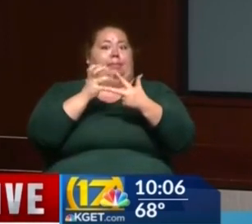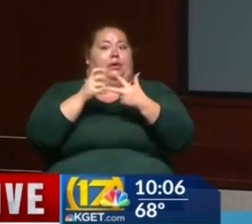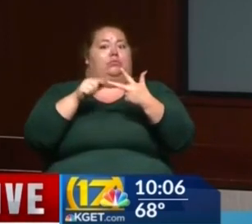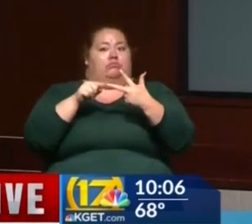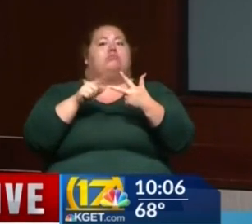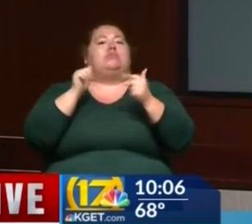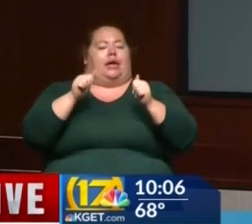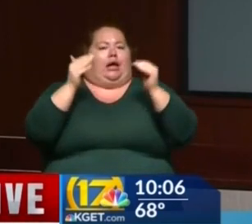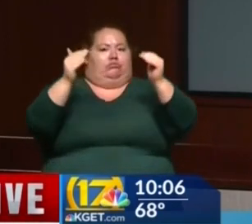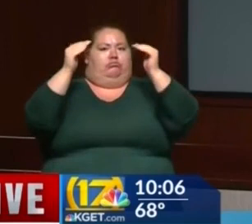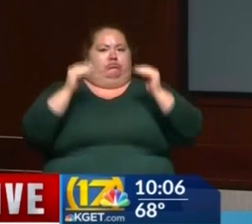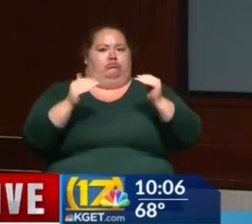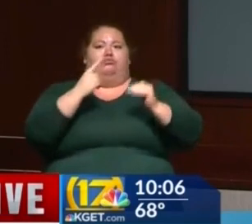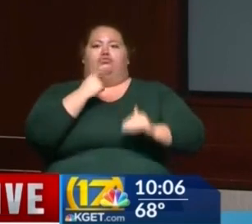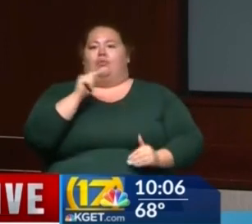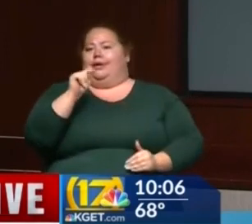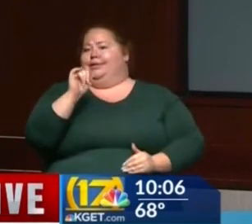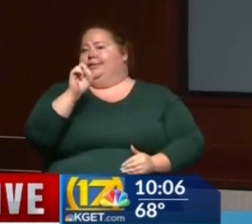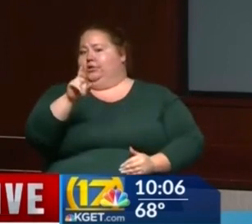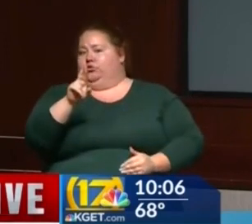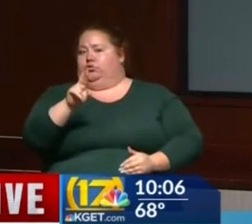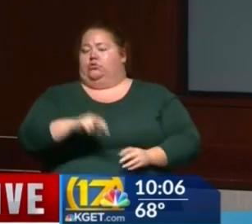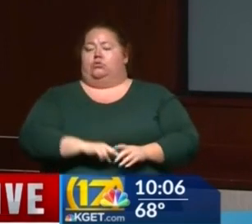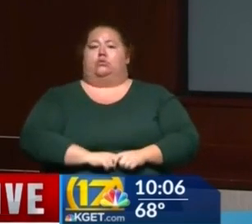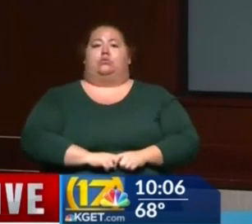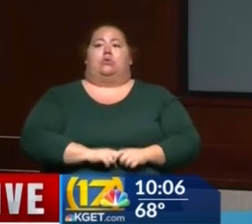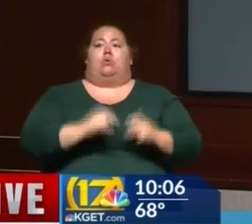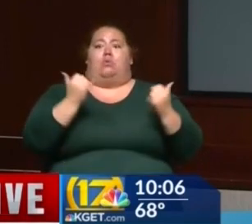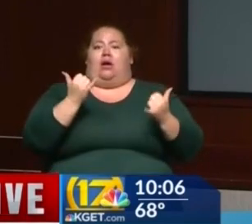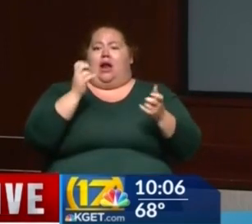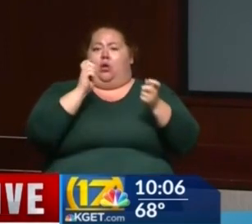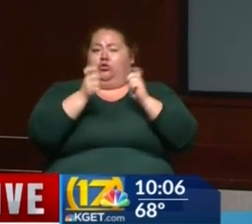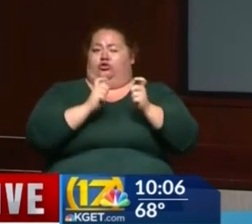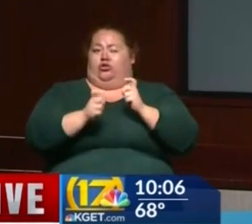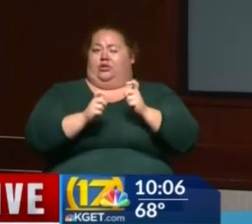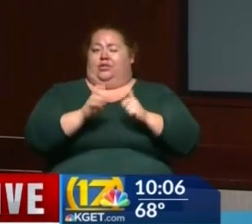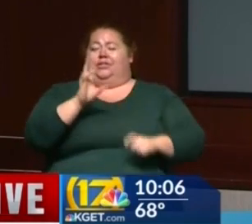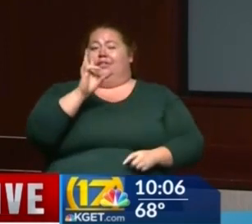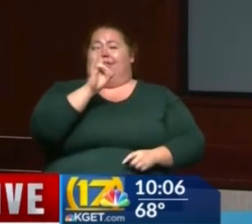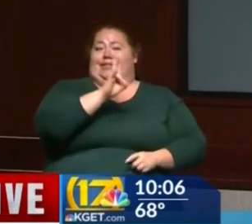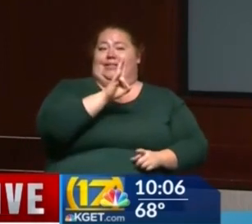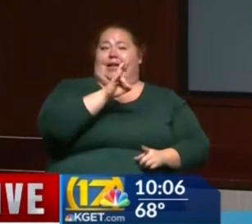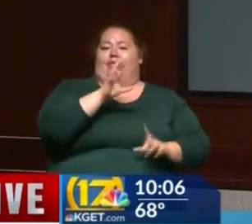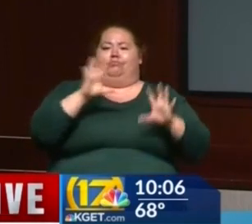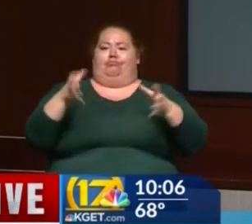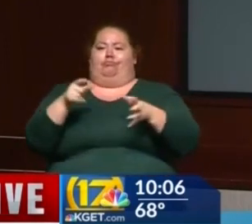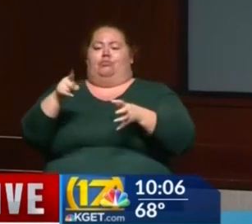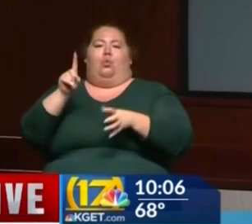EQUITY METRIC THAT WAS RELEASED KERN NOW HAS TO MEET THREE METRICS TO MOVE FORWARD TO A LESS RESTRICTIVE.